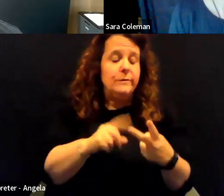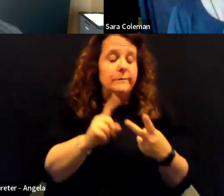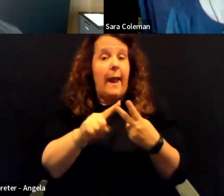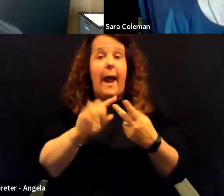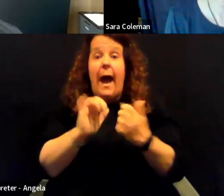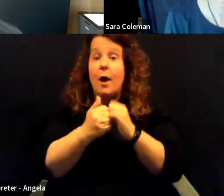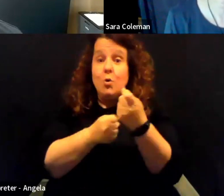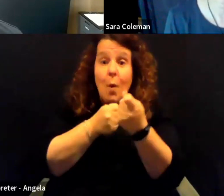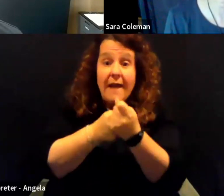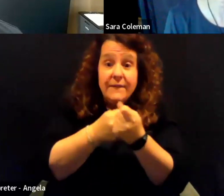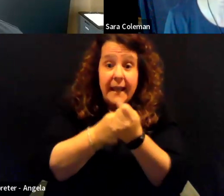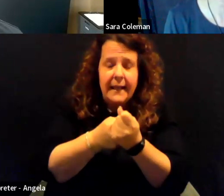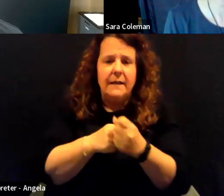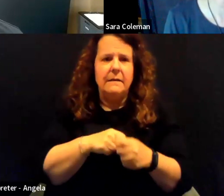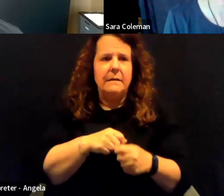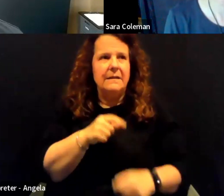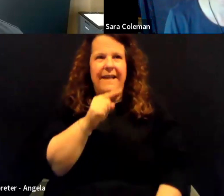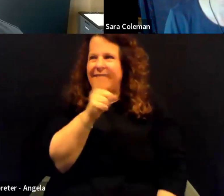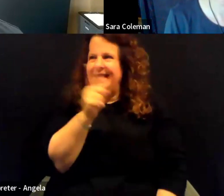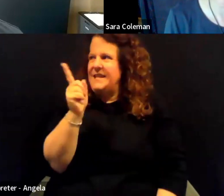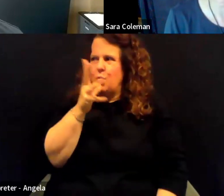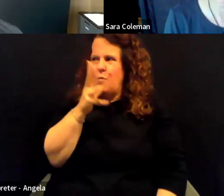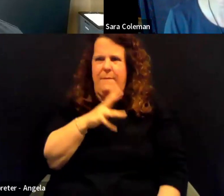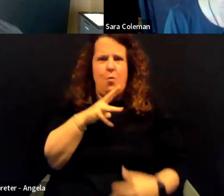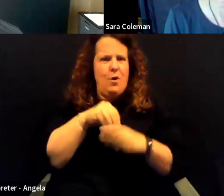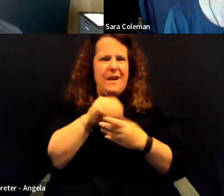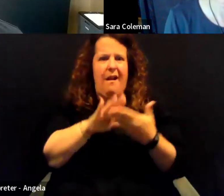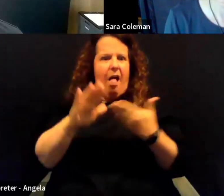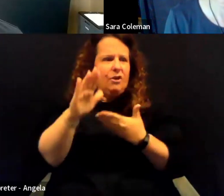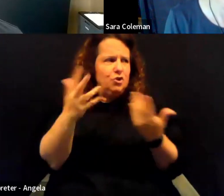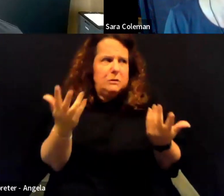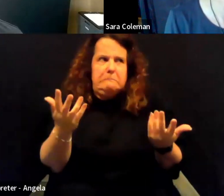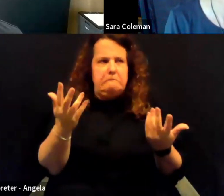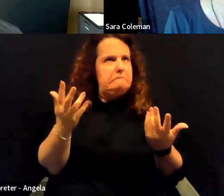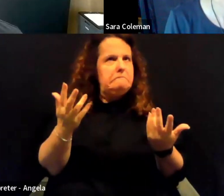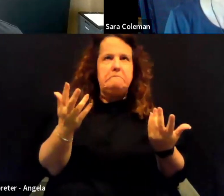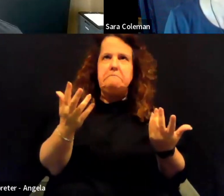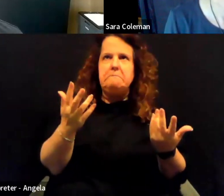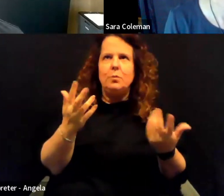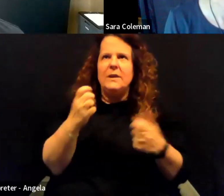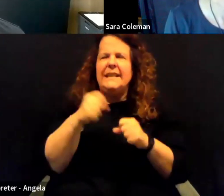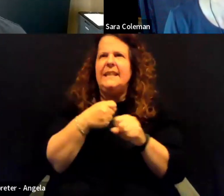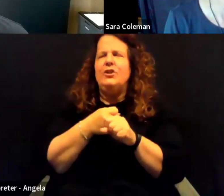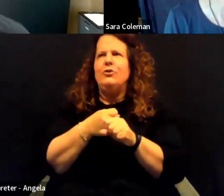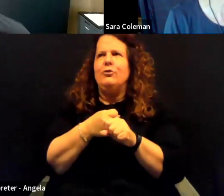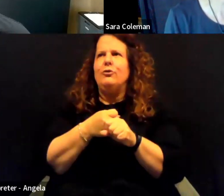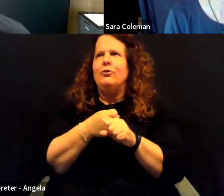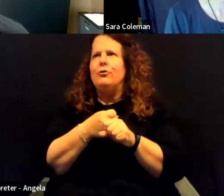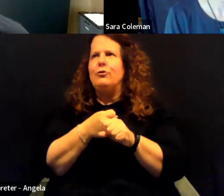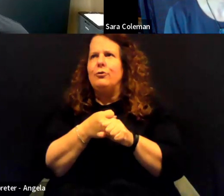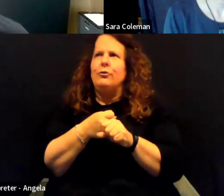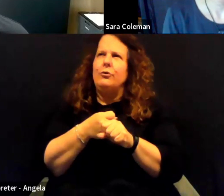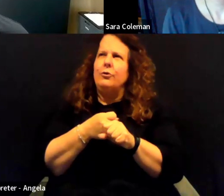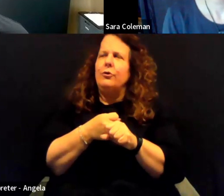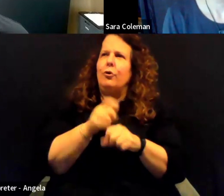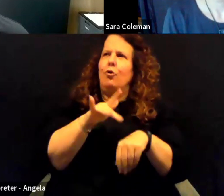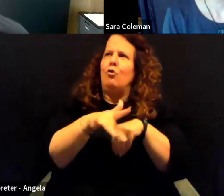Because, these women were in colleges basically in the middle, early to middle 2000s, and